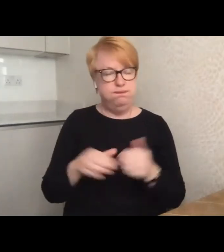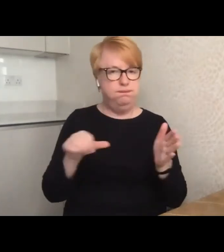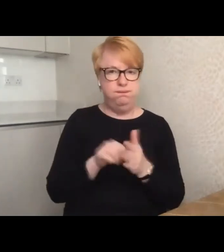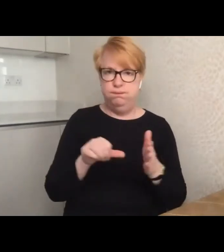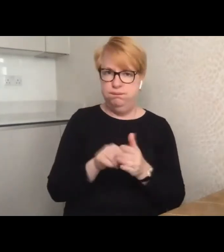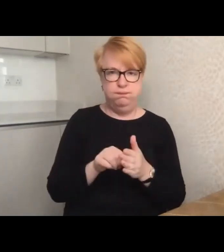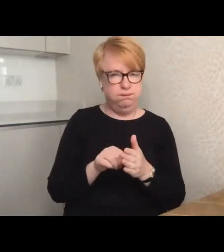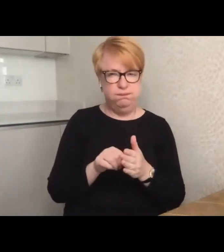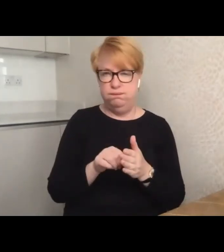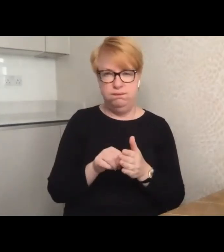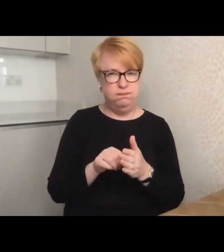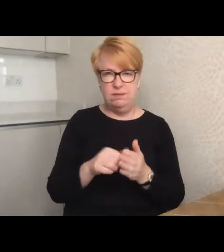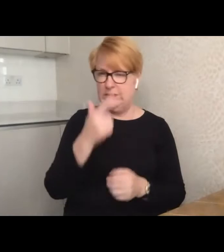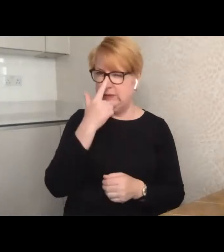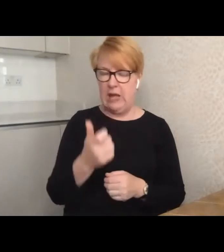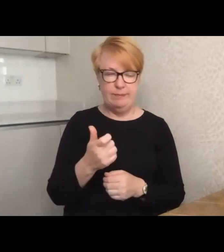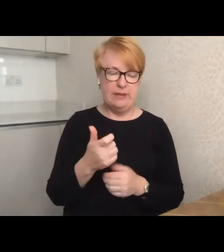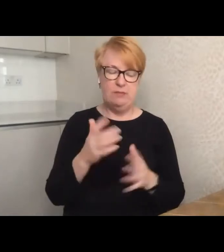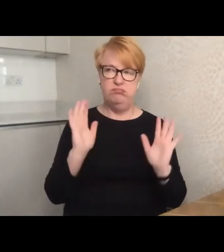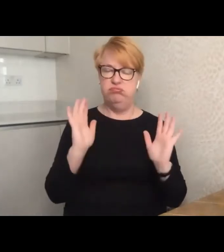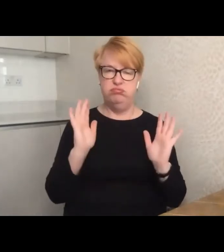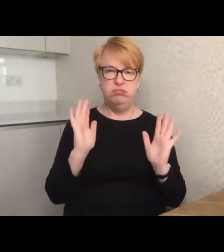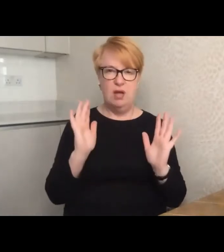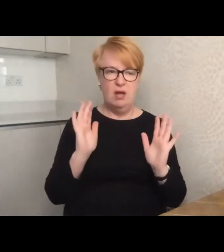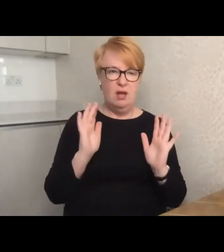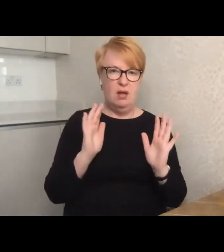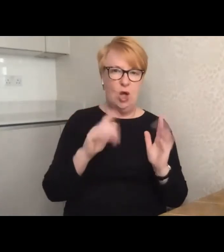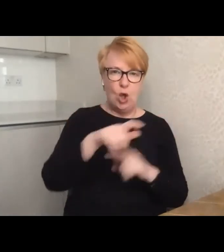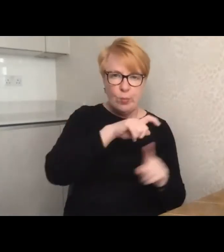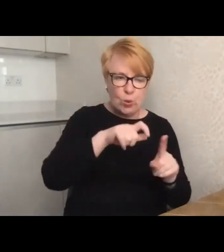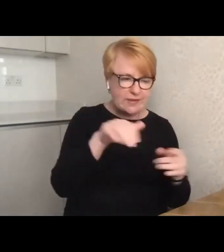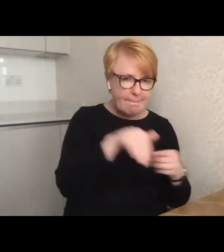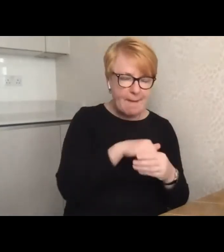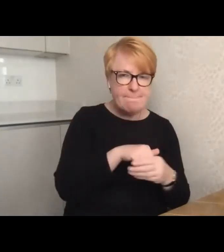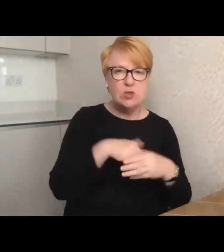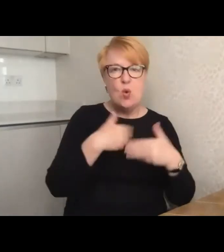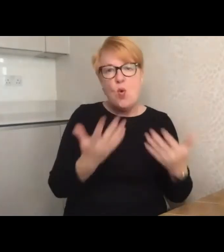community members and arts organisations are faced with when realising these projects.